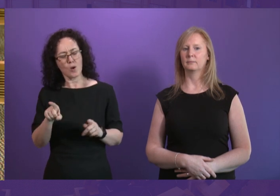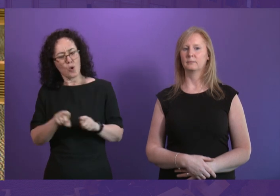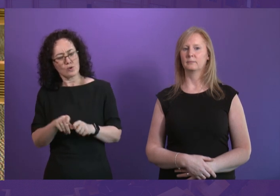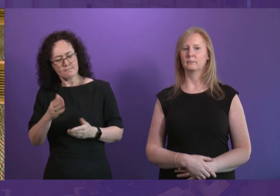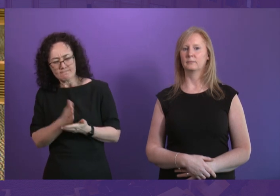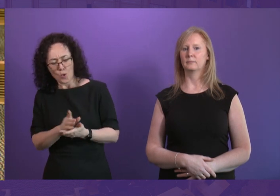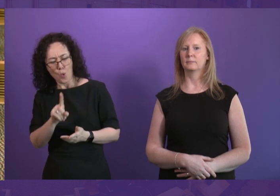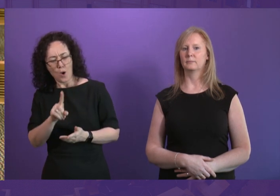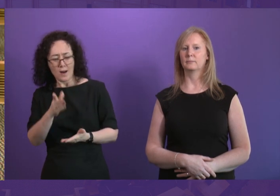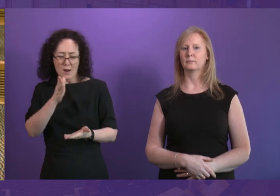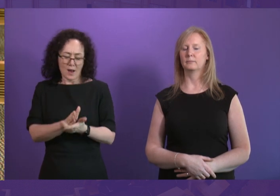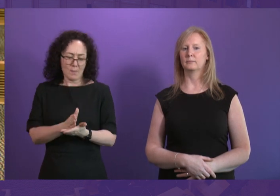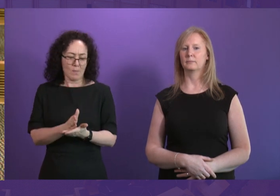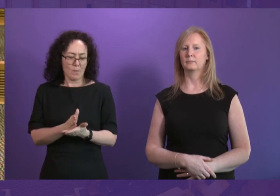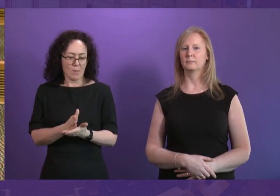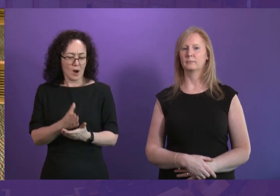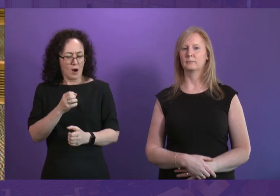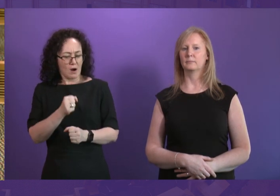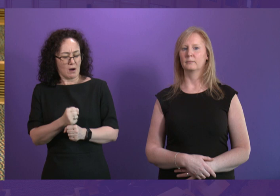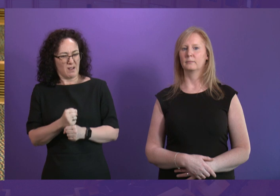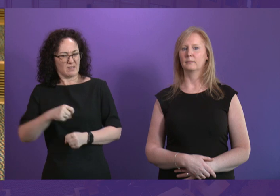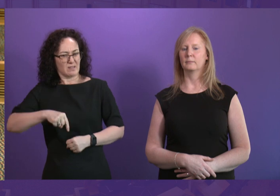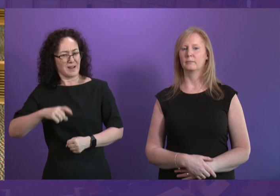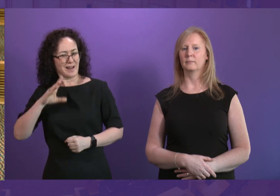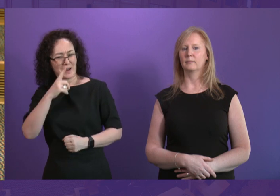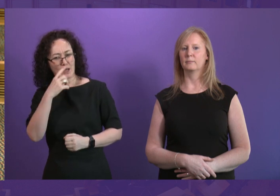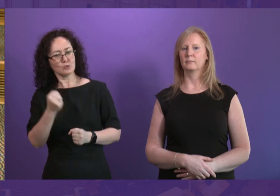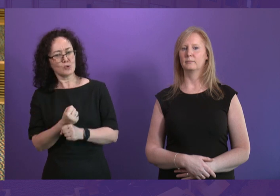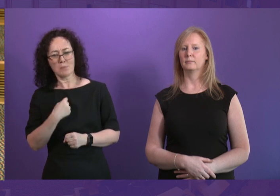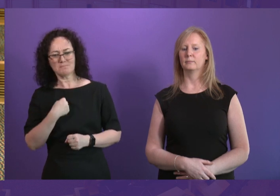a resolution of what certainly seems to be a deeply unsatisfactory situation.